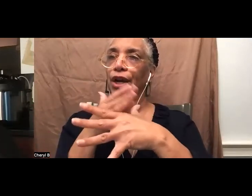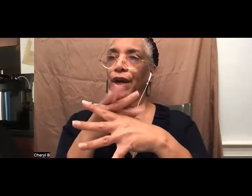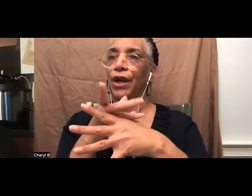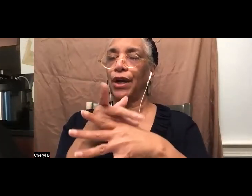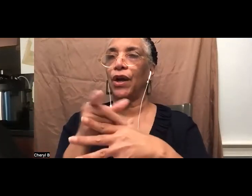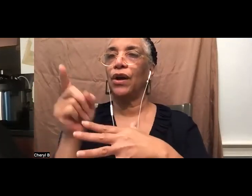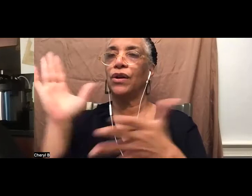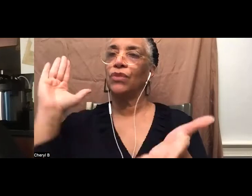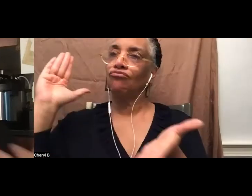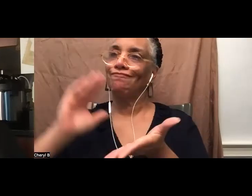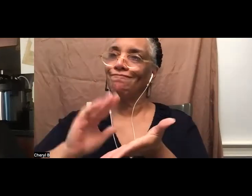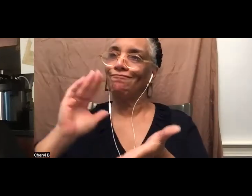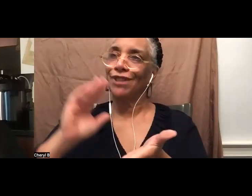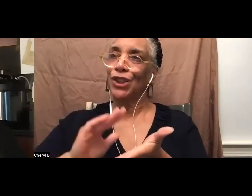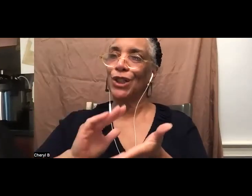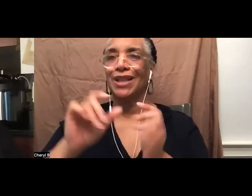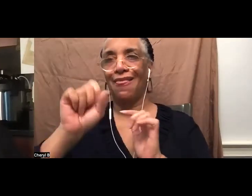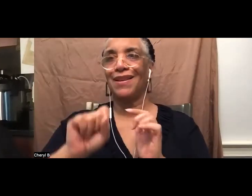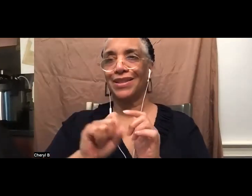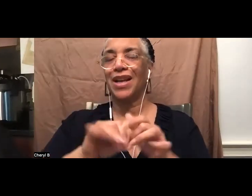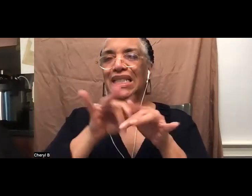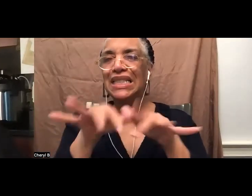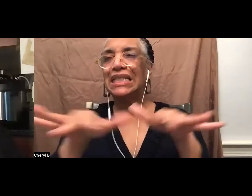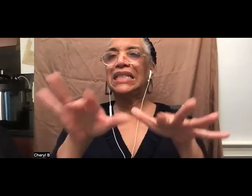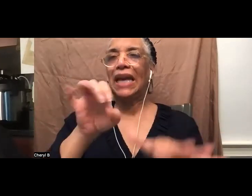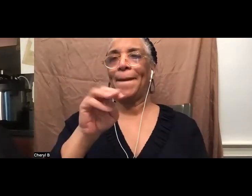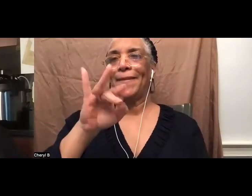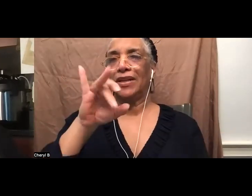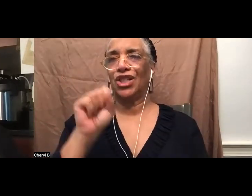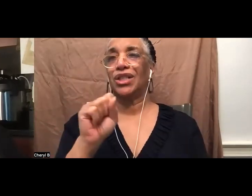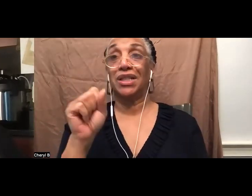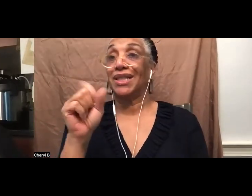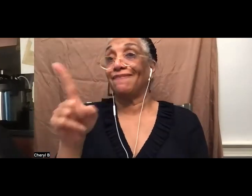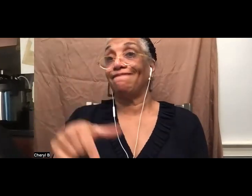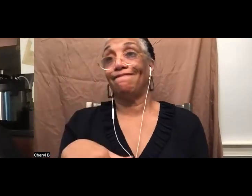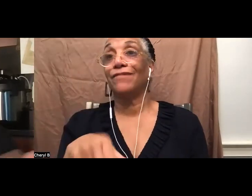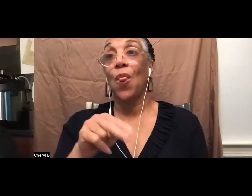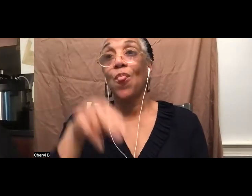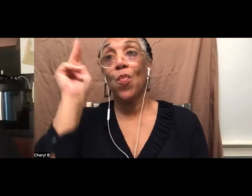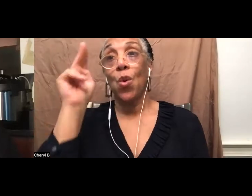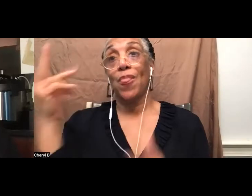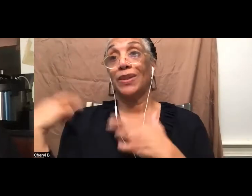After all, the global North is heavily responsible for the climate crisis and would not have the wealth that it has